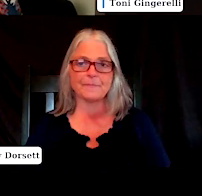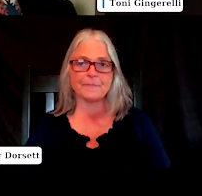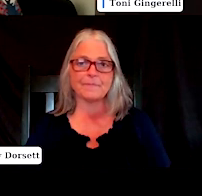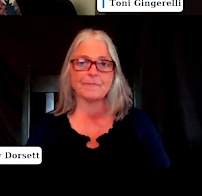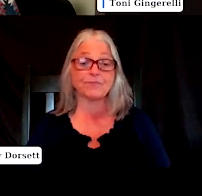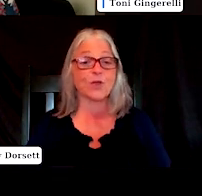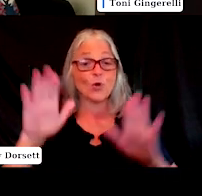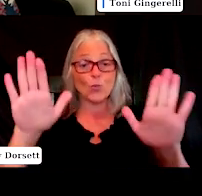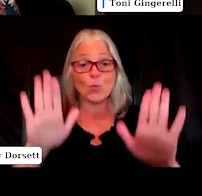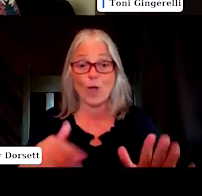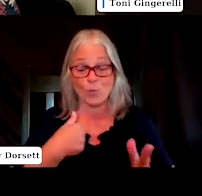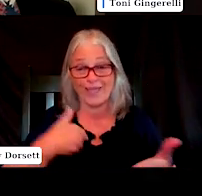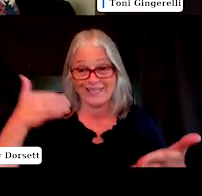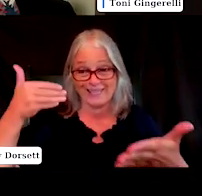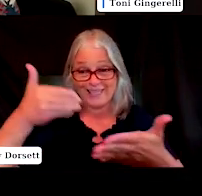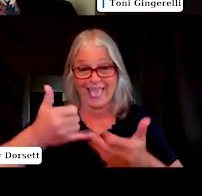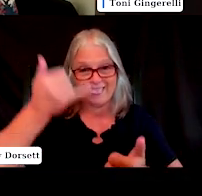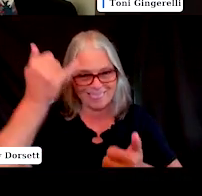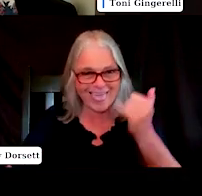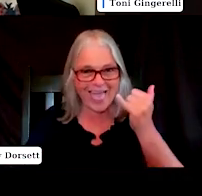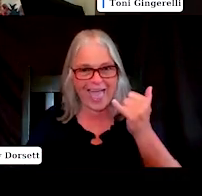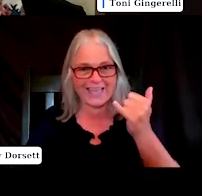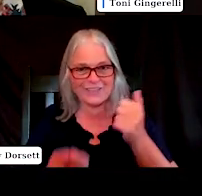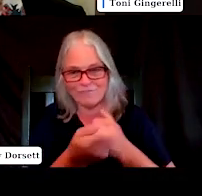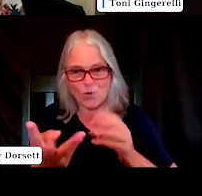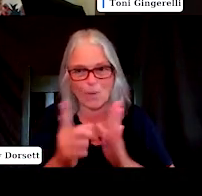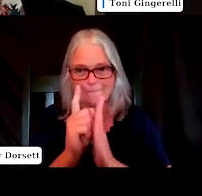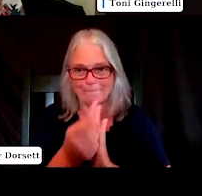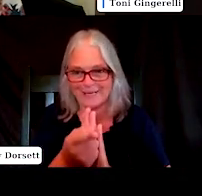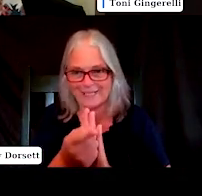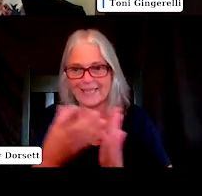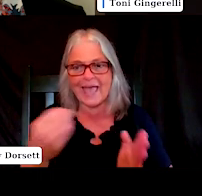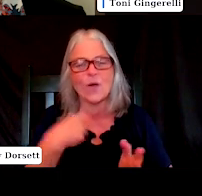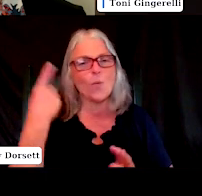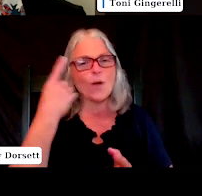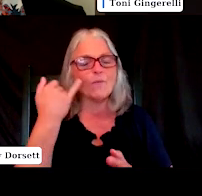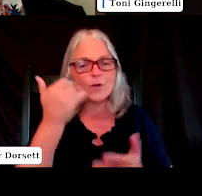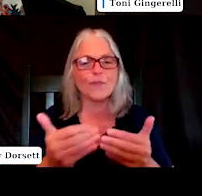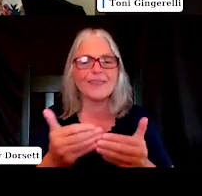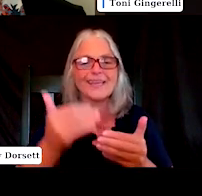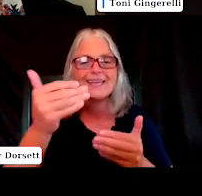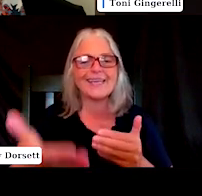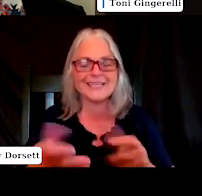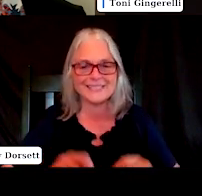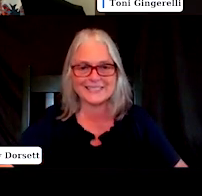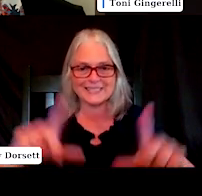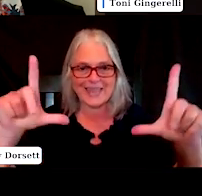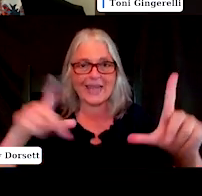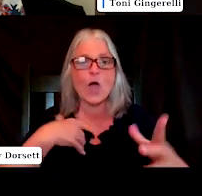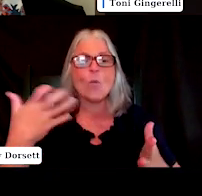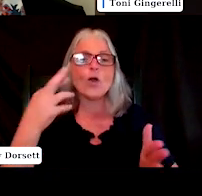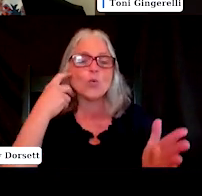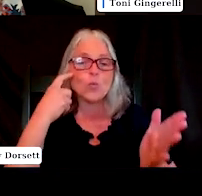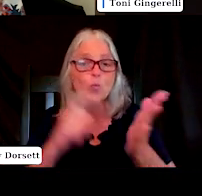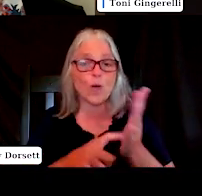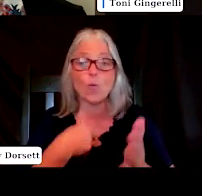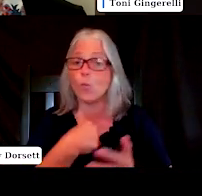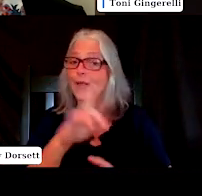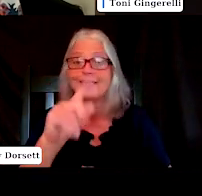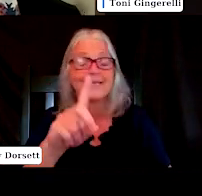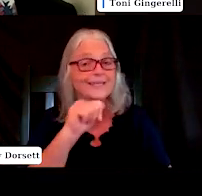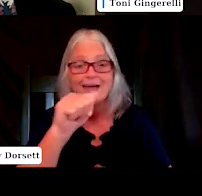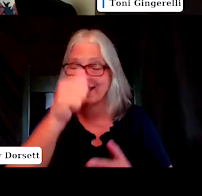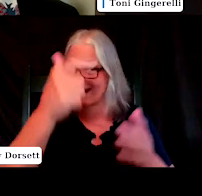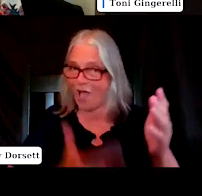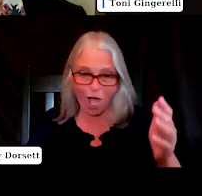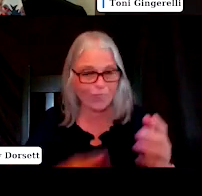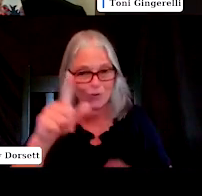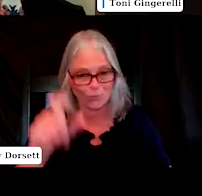Great. We are coming to our last few minutes, and I wonder if we could go to the next slide. I want to recognize that we did not get to all of the questions.